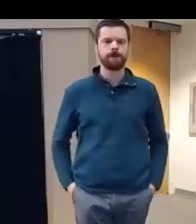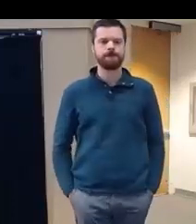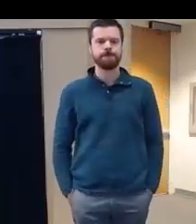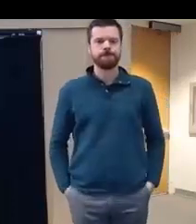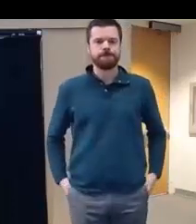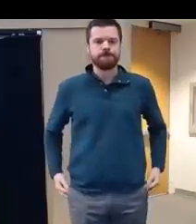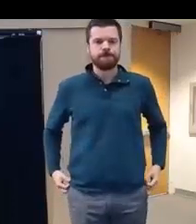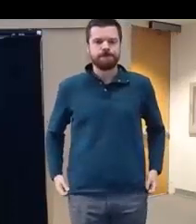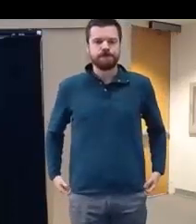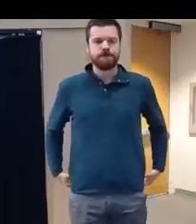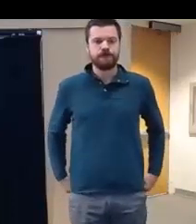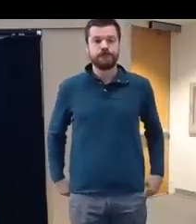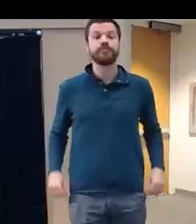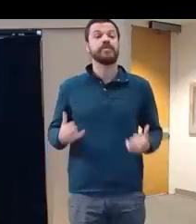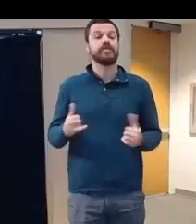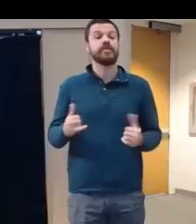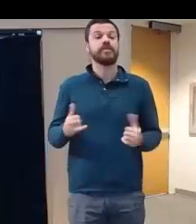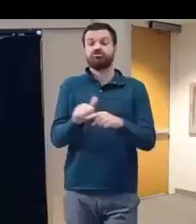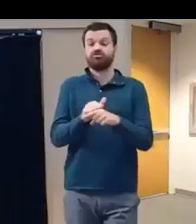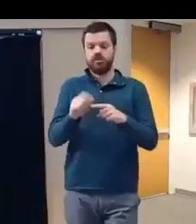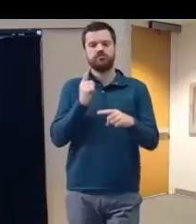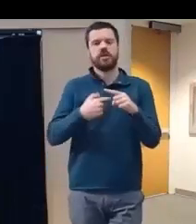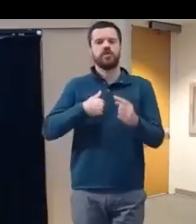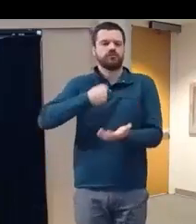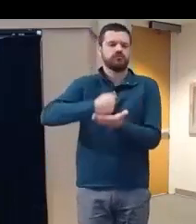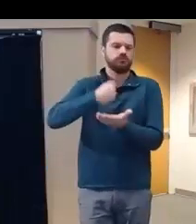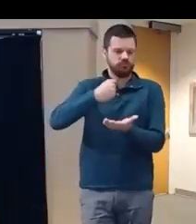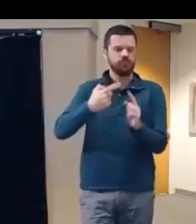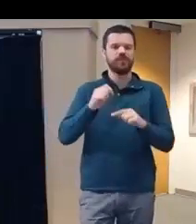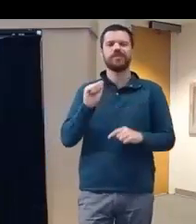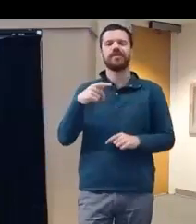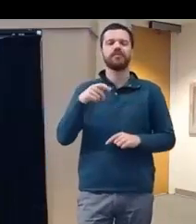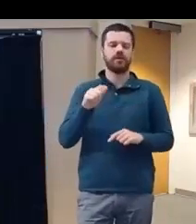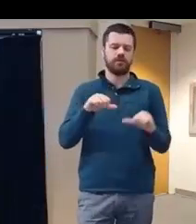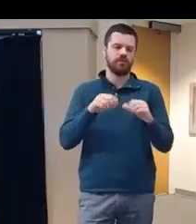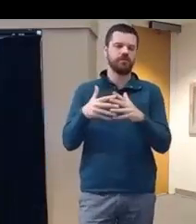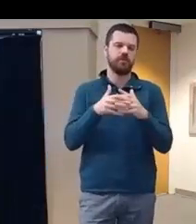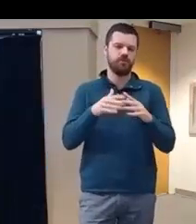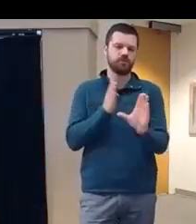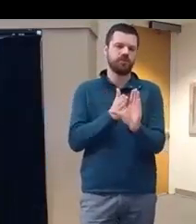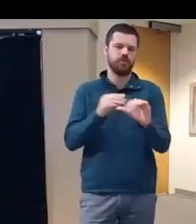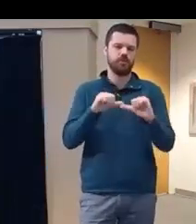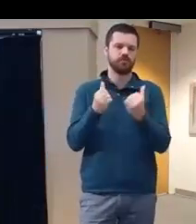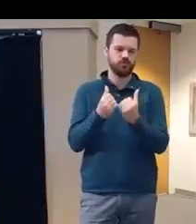in Psychology training we're also accredited by the American Psychological Association and Apec